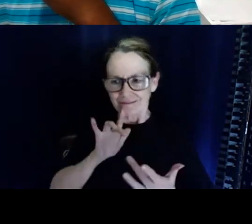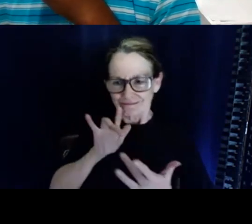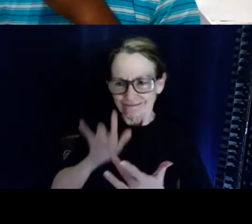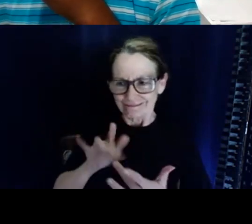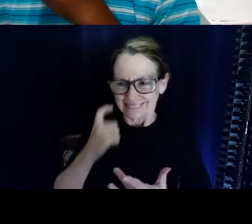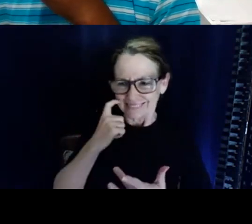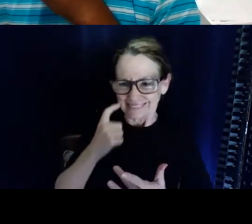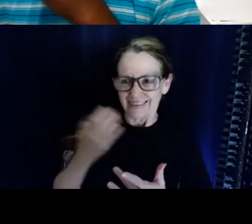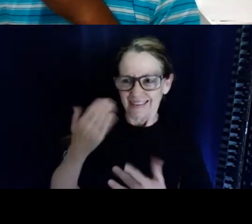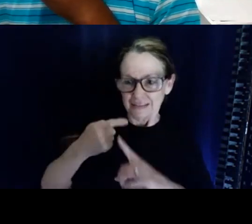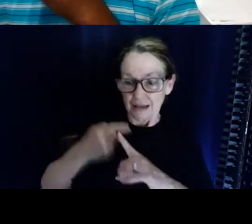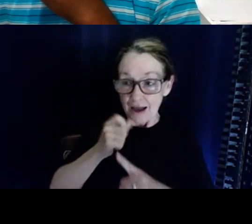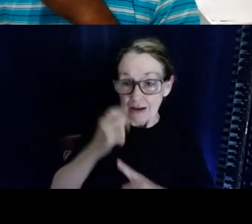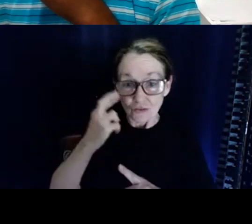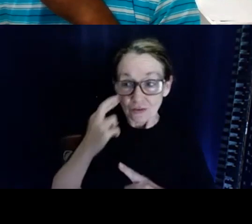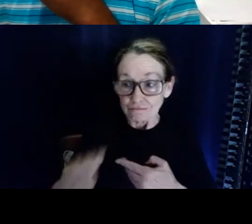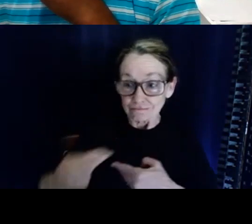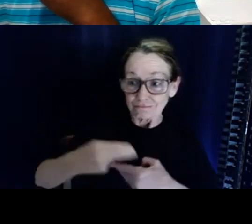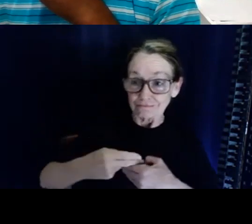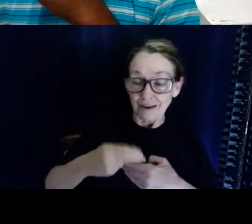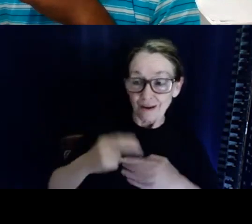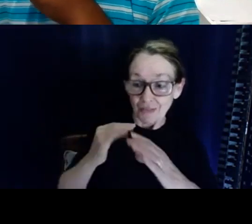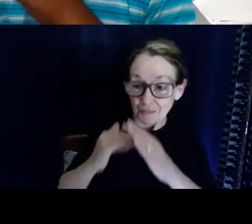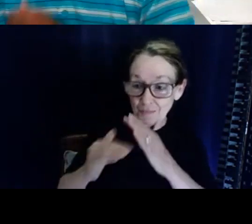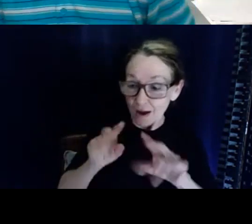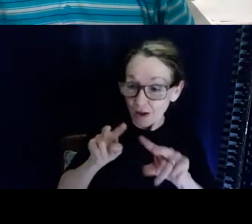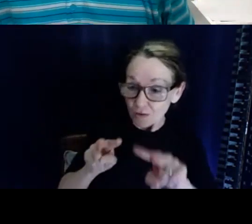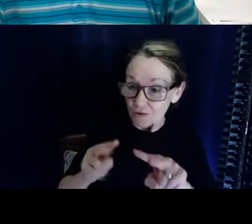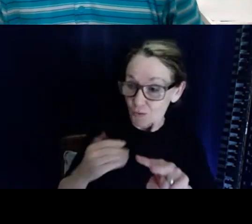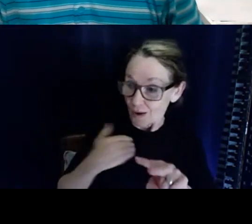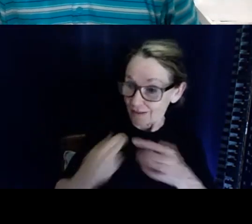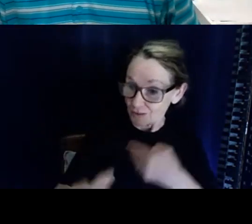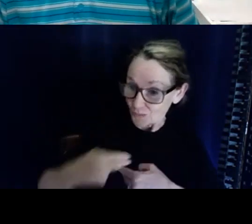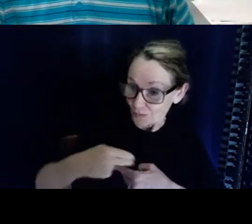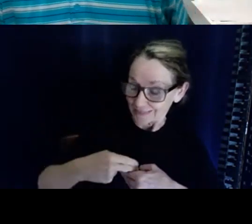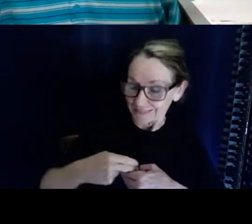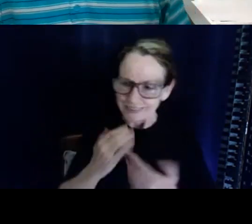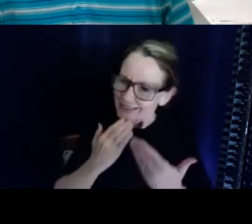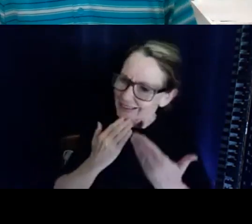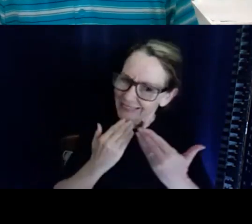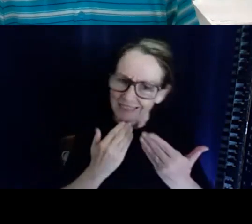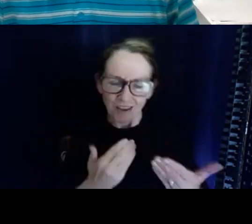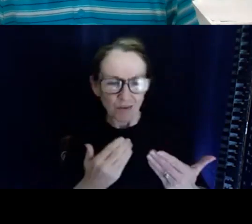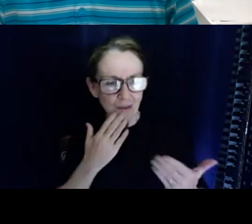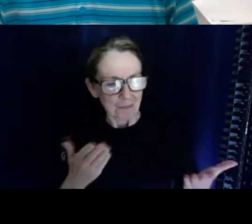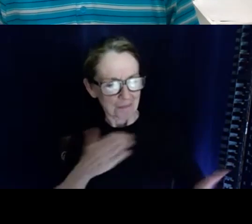WELCOME. I KNOW I REACHED OUT TO YOU LAST MONTH. I DIDN'T REALIZE YOU WERE ALREADY ON THE E-MAILS. MAILS.